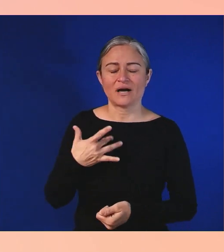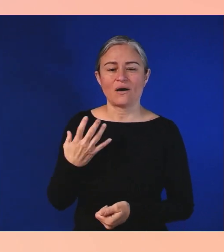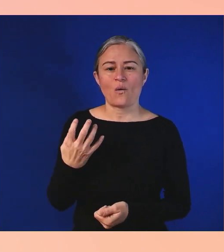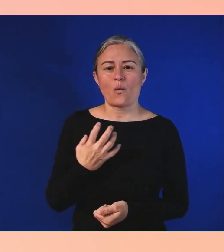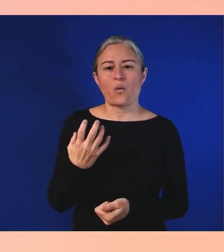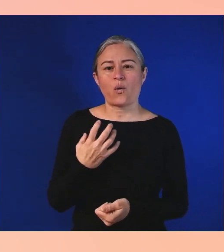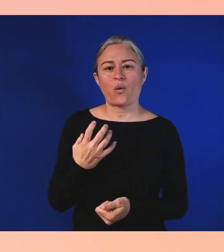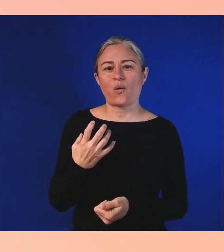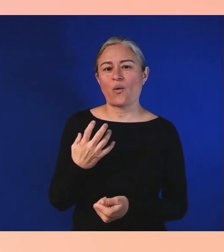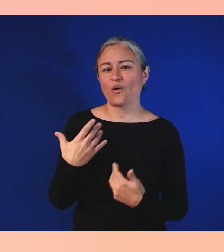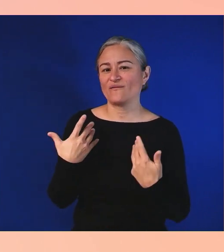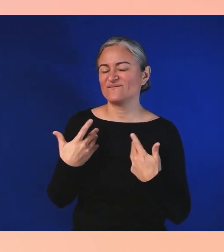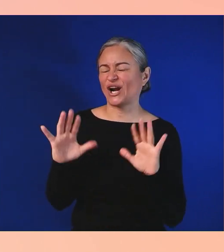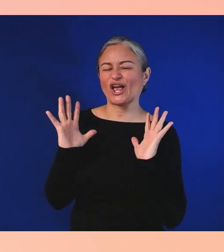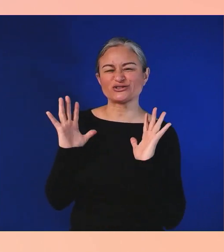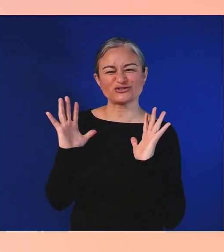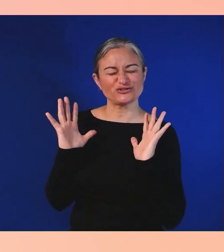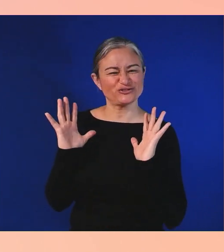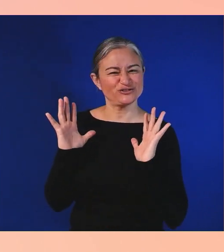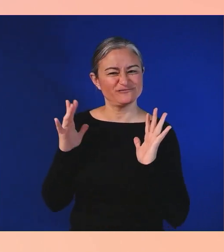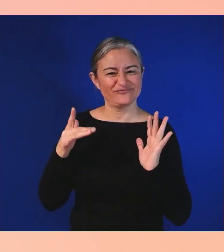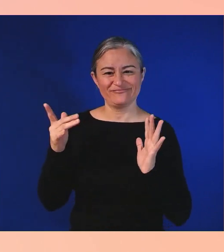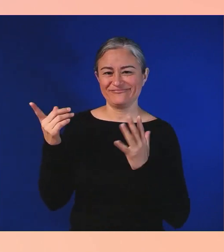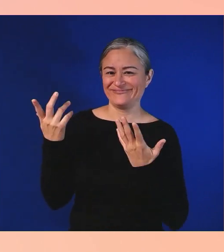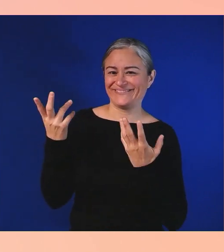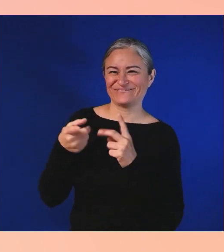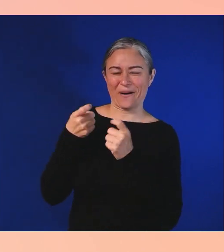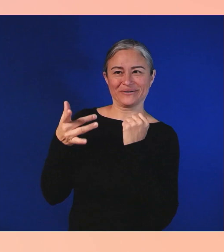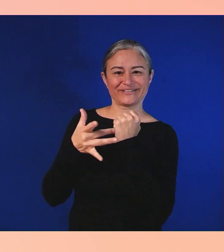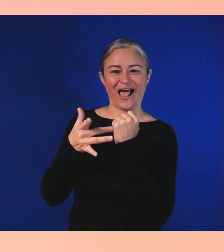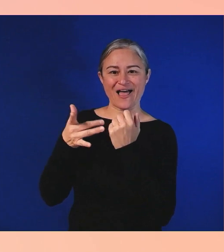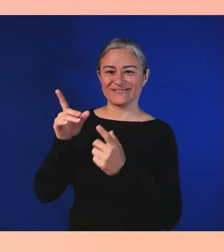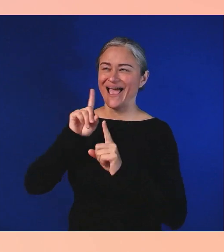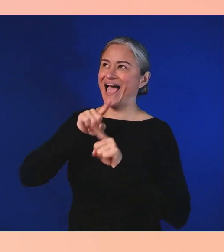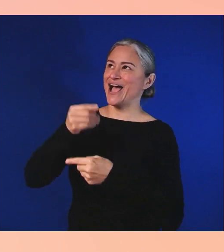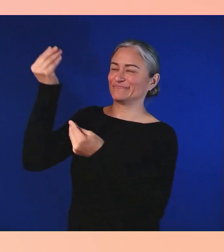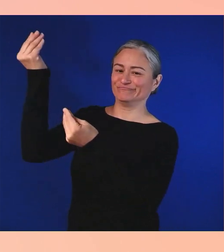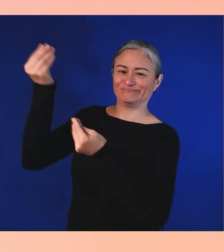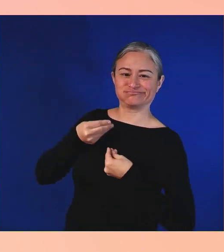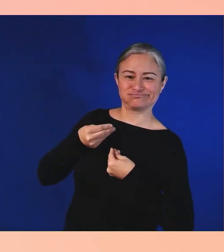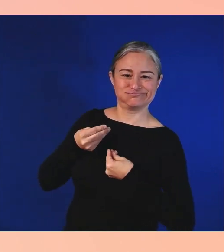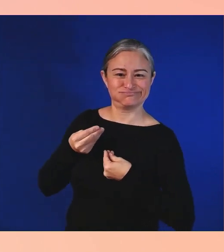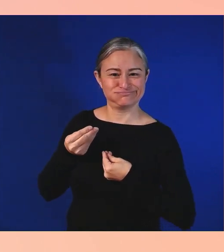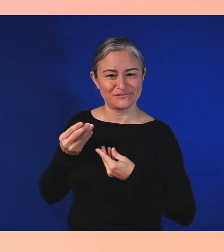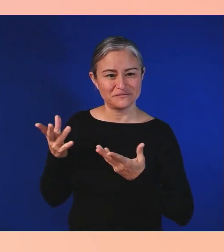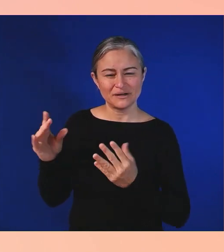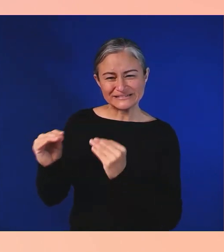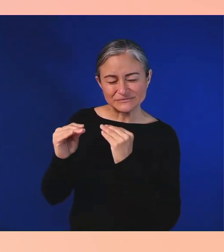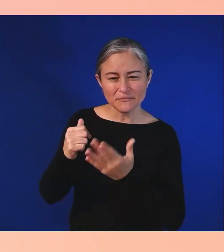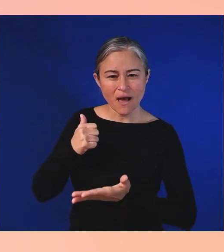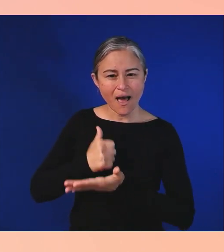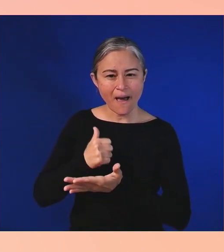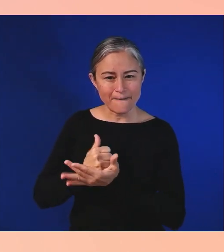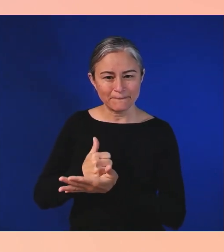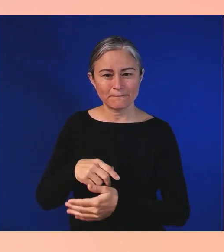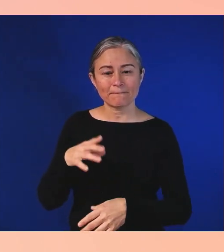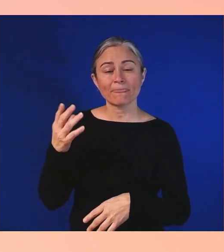screen readers and I was able to use it comfortably. My another colleague, Mr. Bharathram also joined us